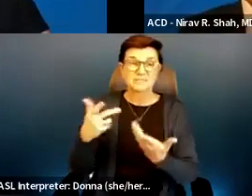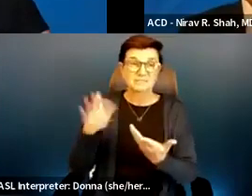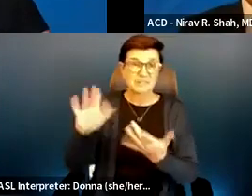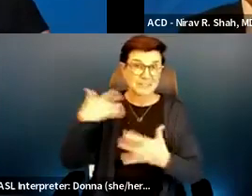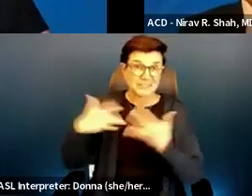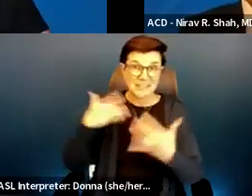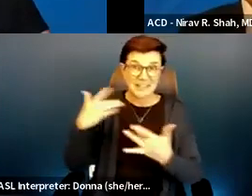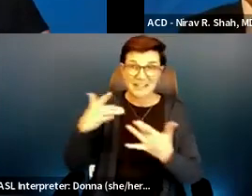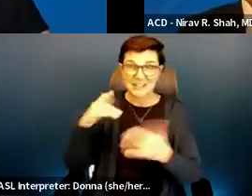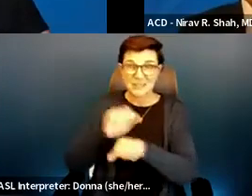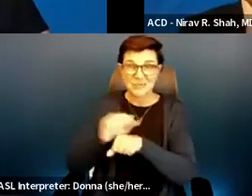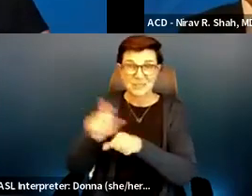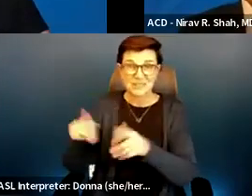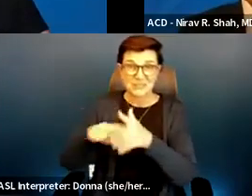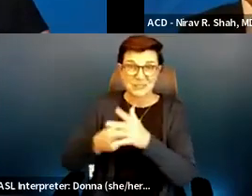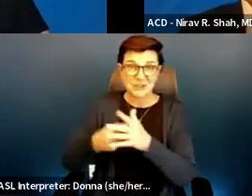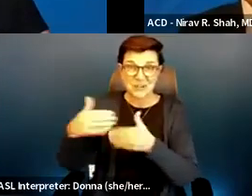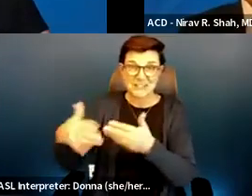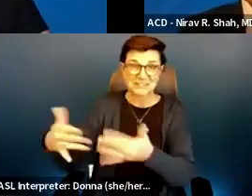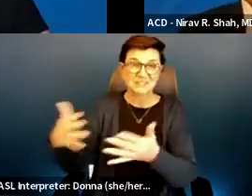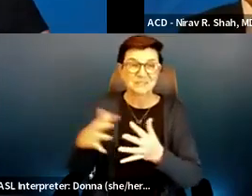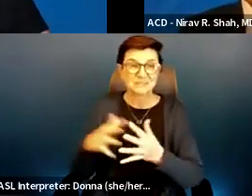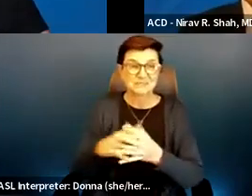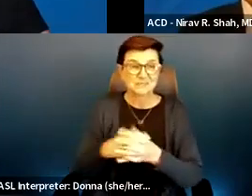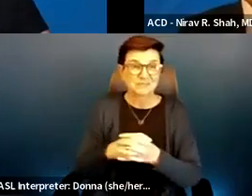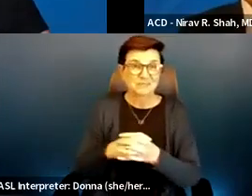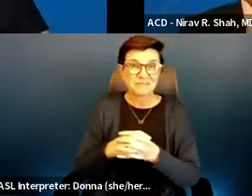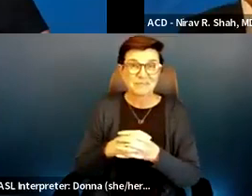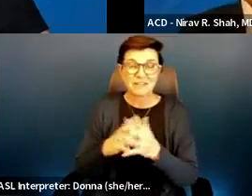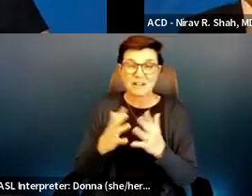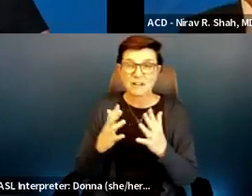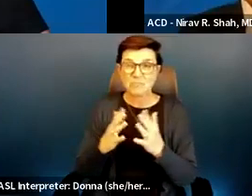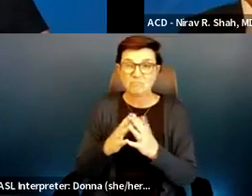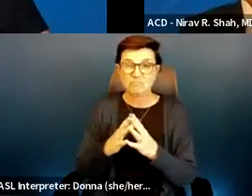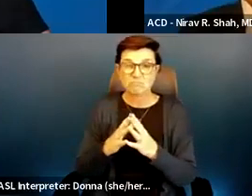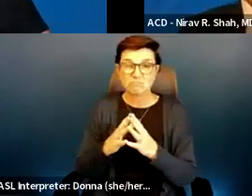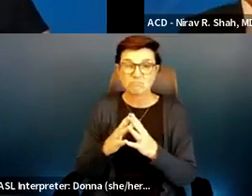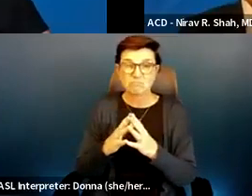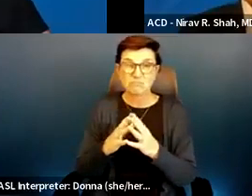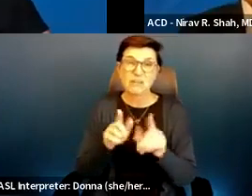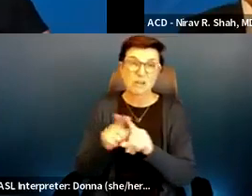to be doing on those other two task areas. And then, Jill and Josh, and the work that you presented today.